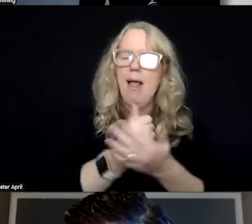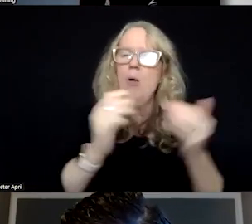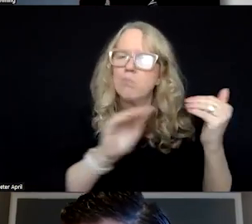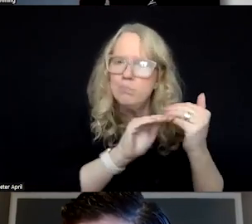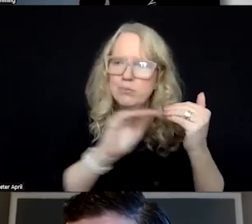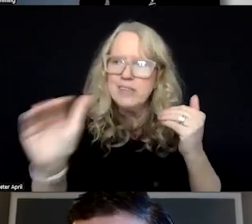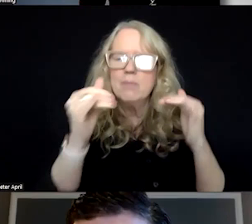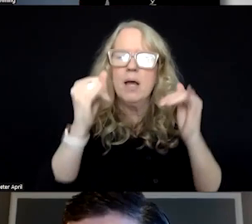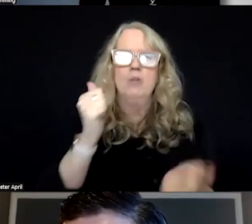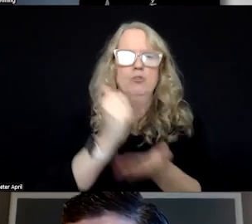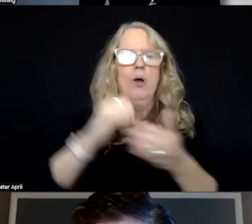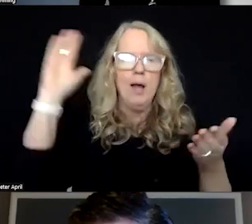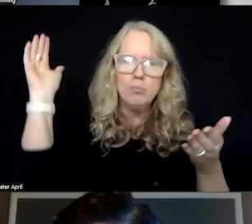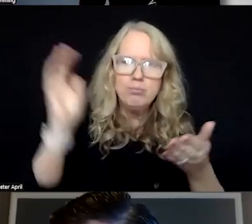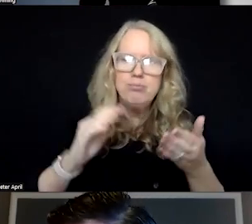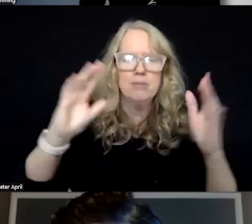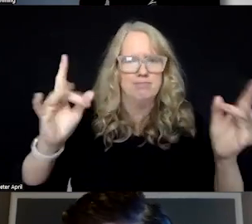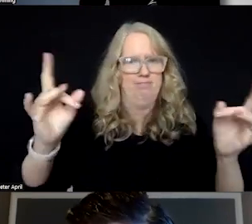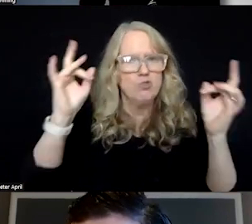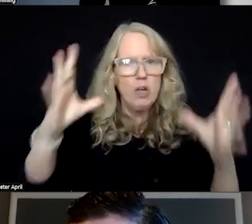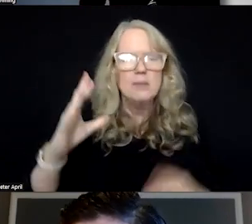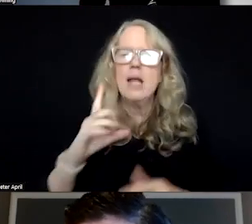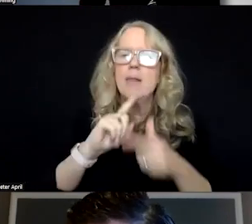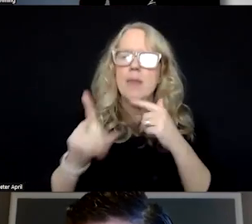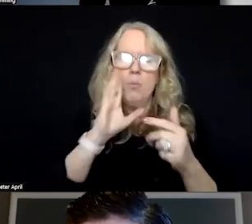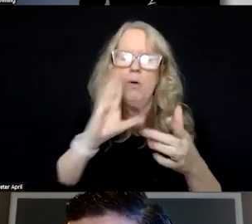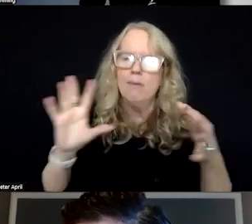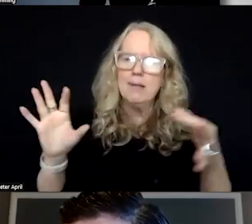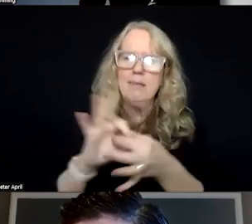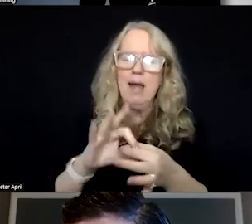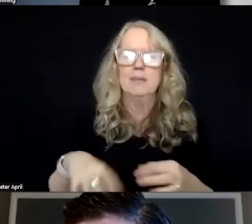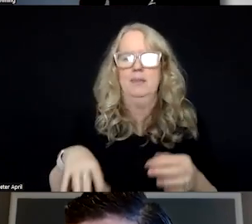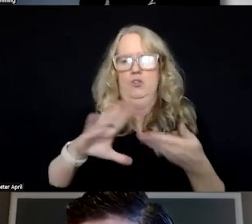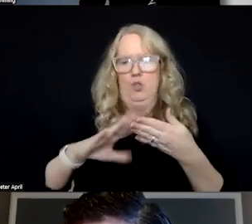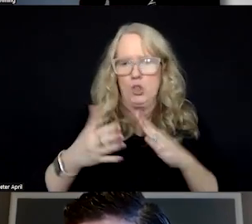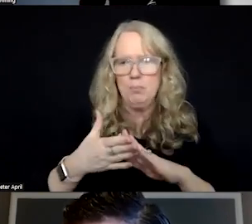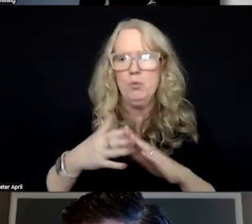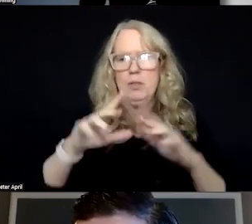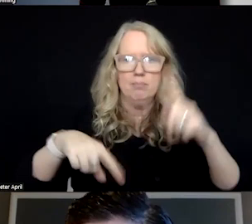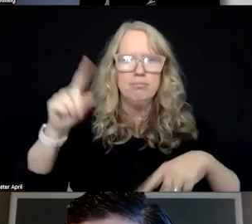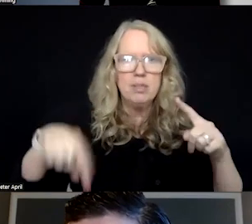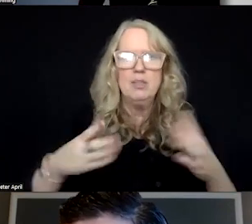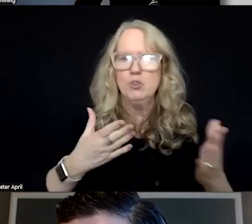DEESCALATE THE CRISIS AND CONNECT TO COMMUNITY SERVICES POST-CRISIS.